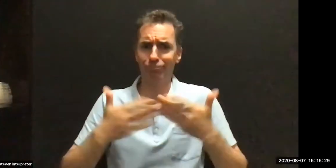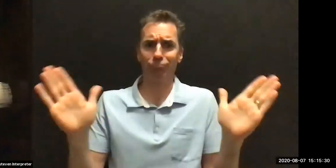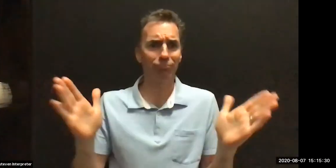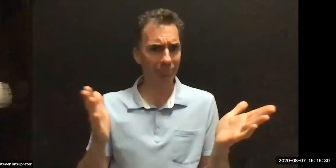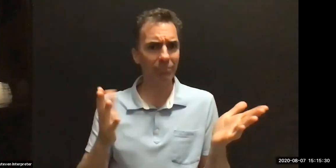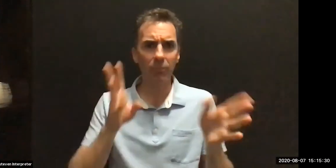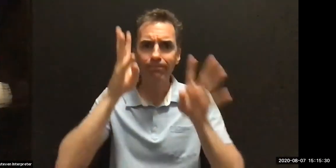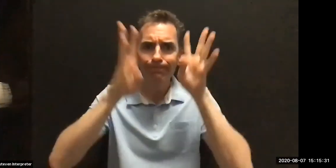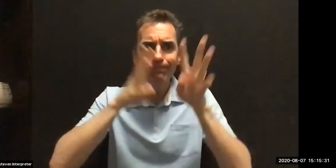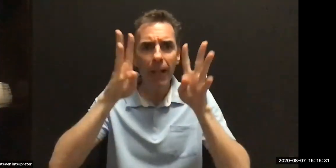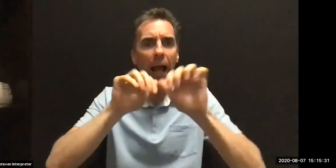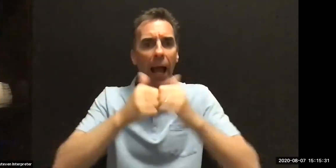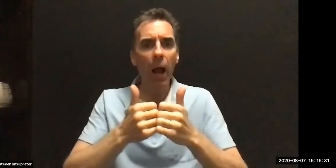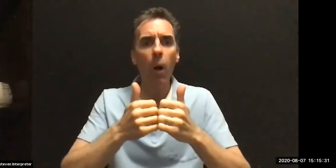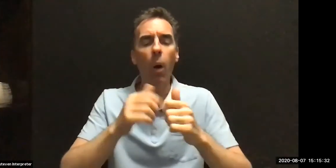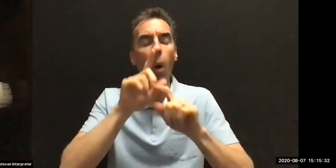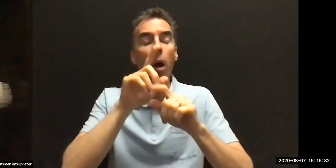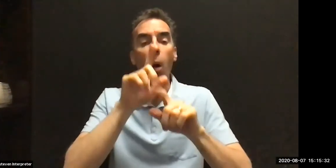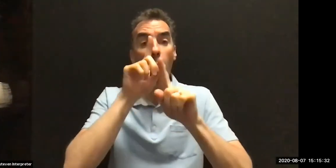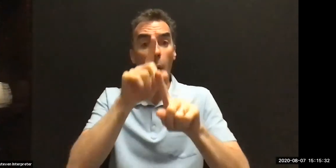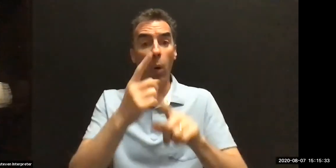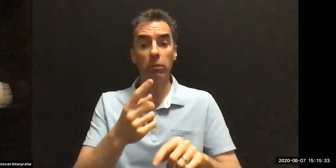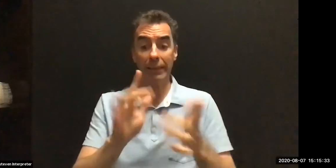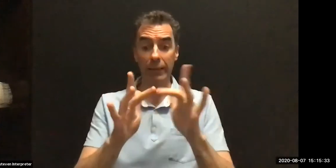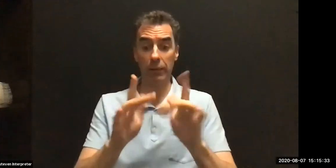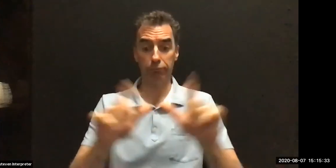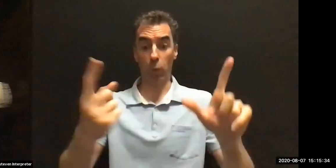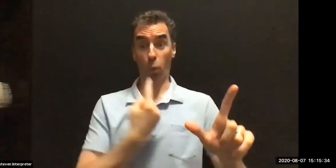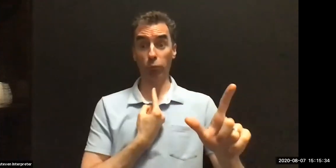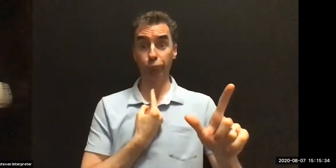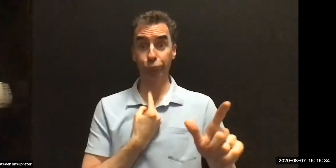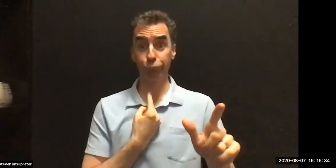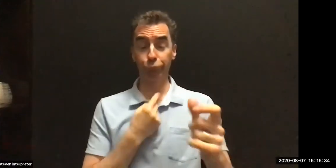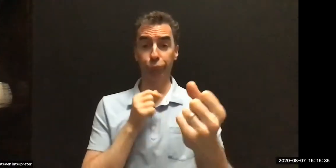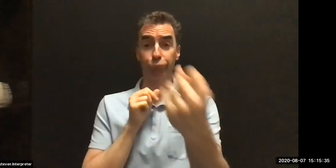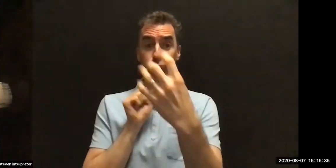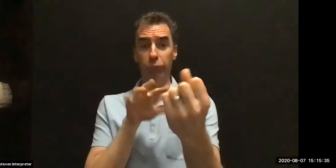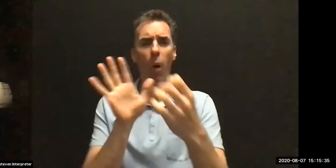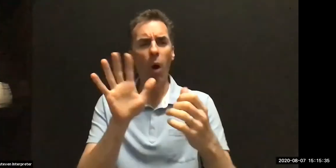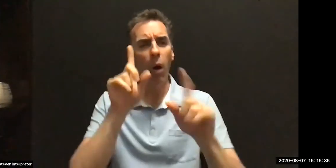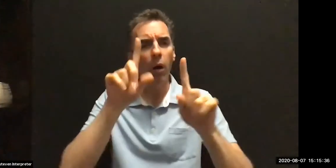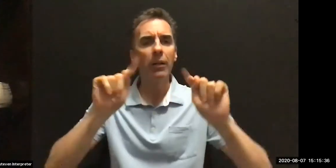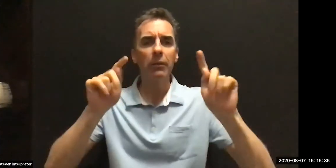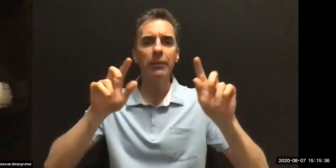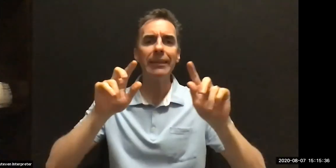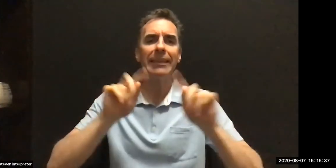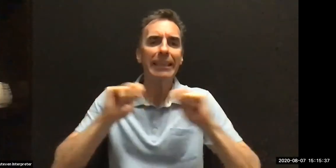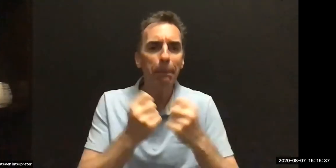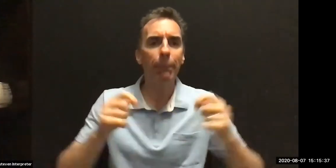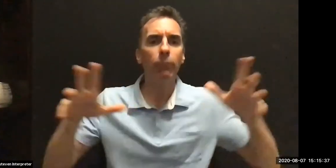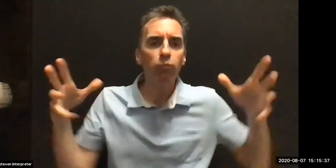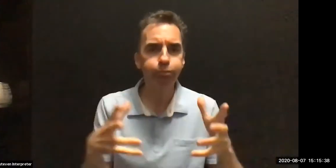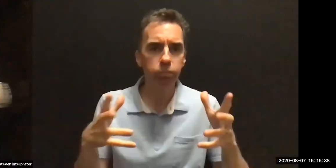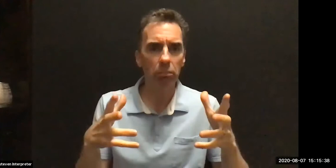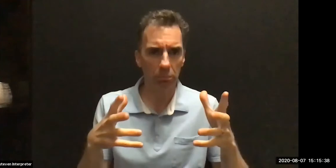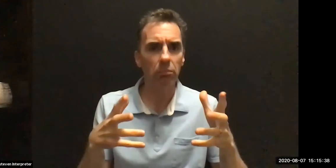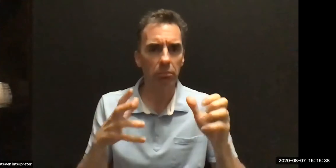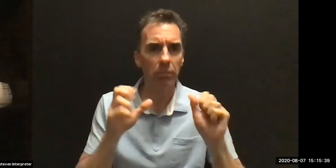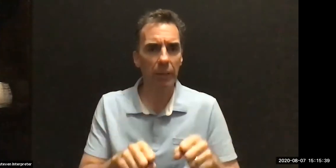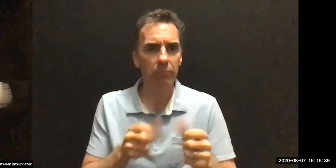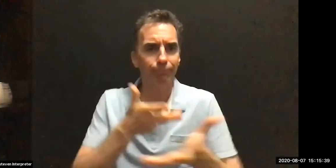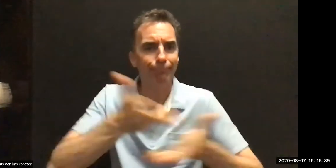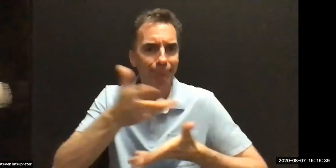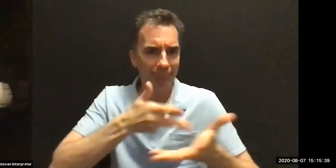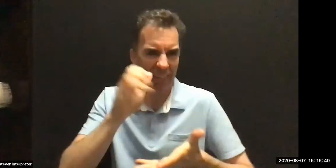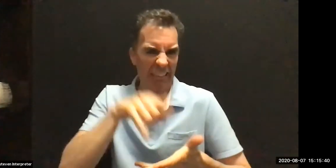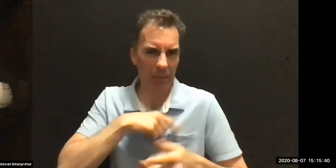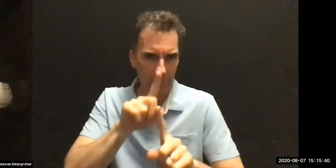Channelle Charest: Keep people interactive. We also our events team on the pulse team is hosting on something called No place like home. So we did. It's like a virtual event, essentially, that happens all day.